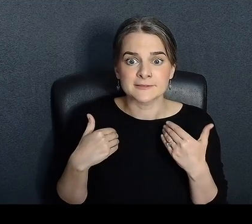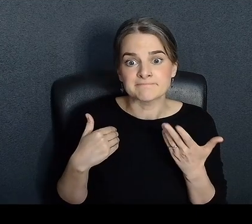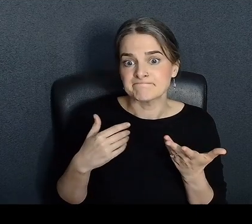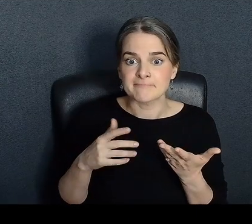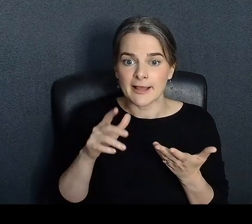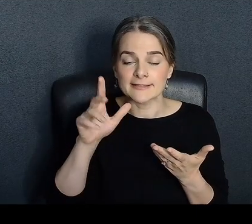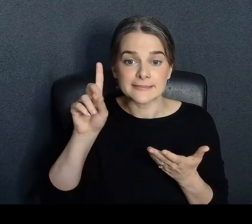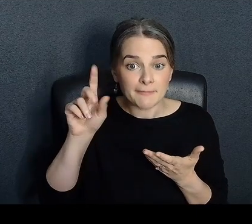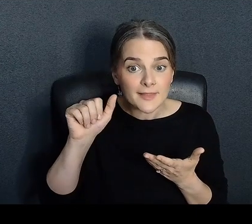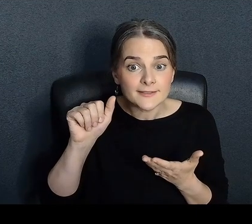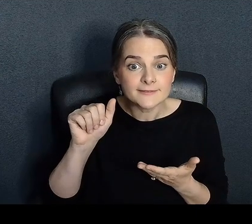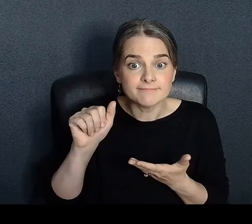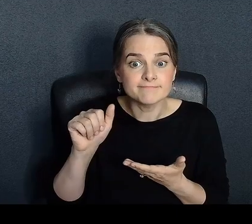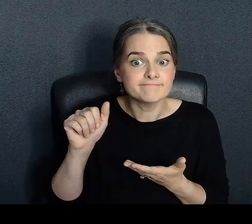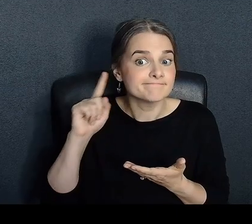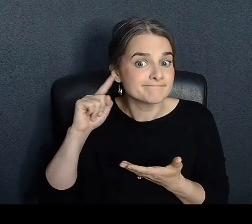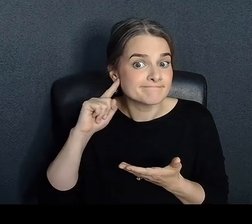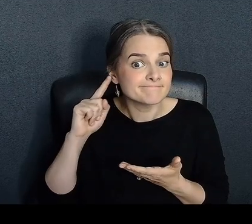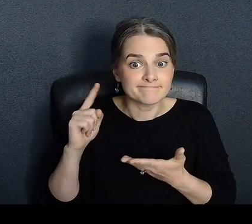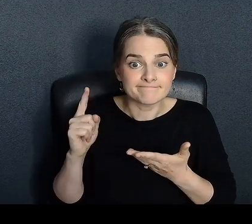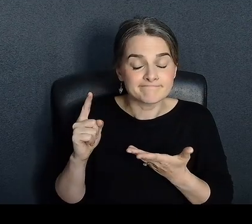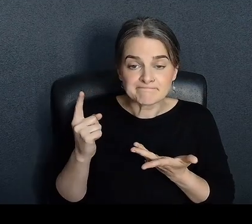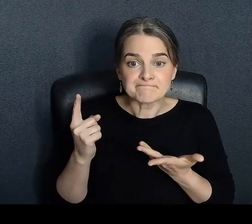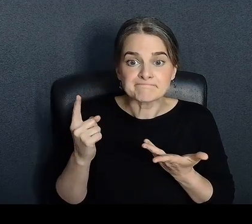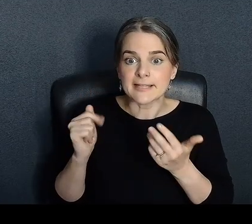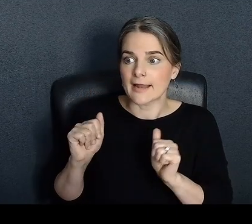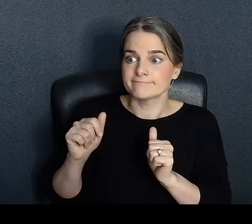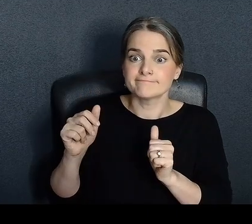responses from the communication assistant.